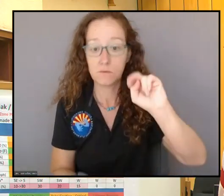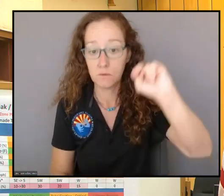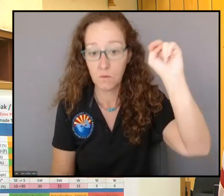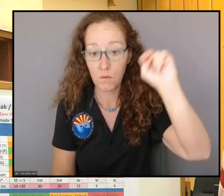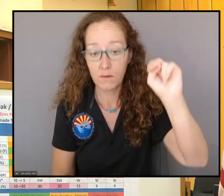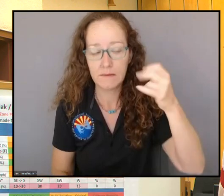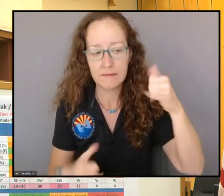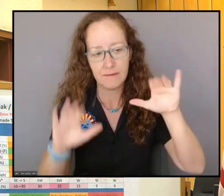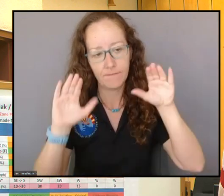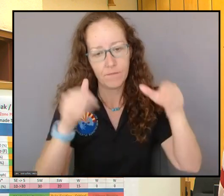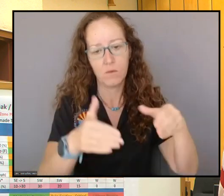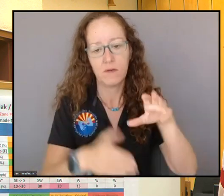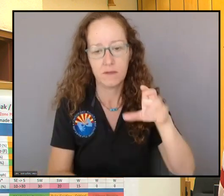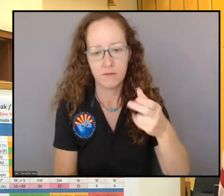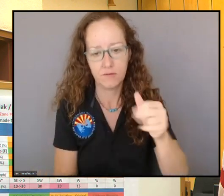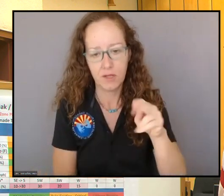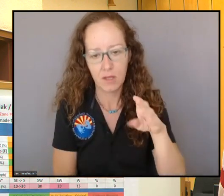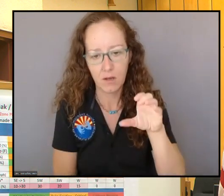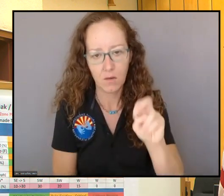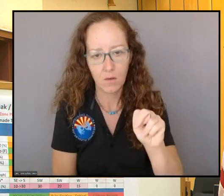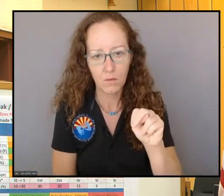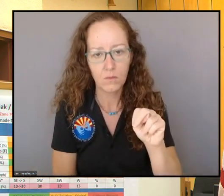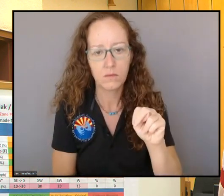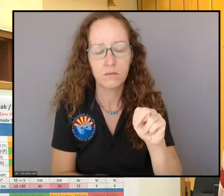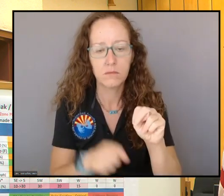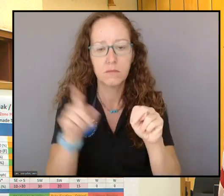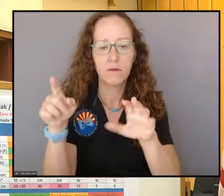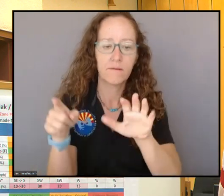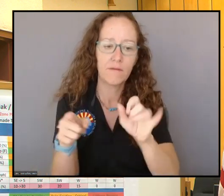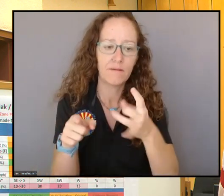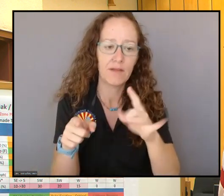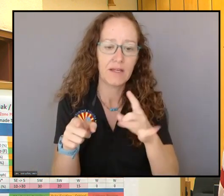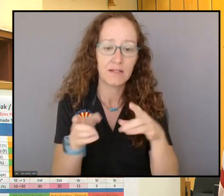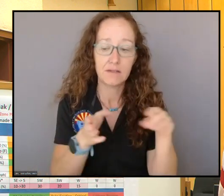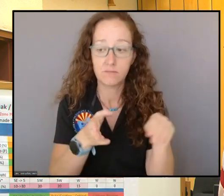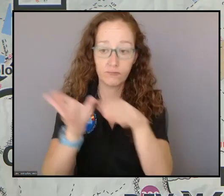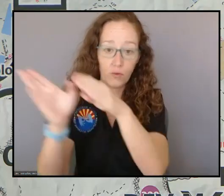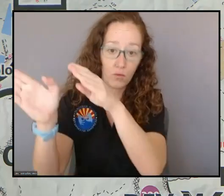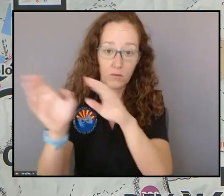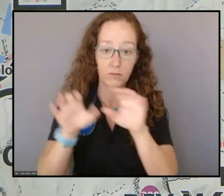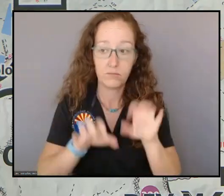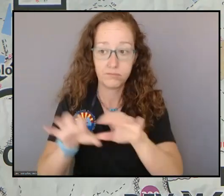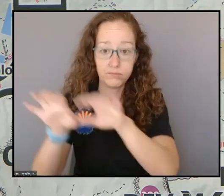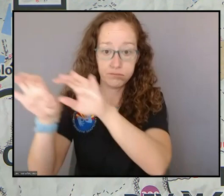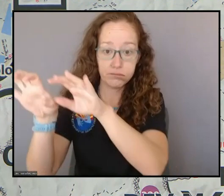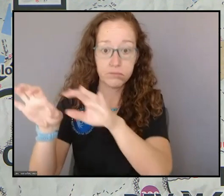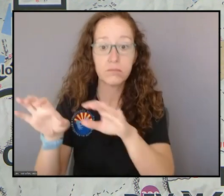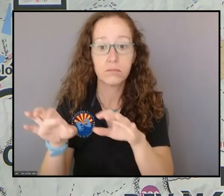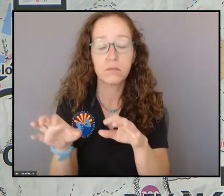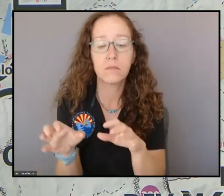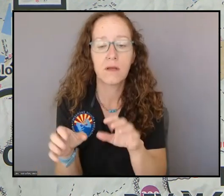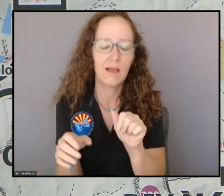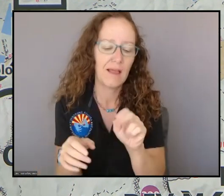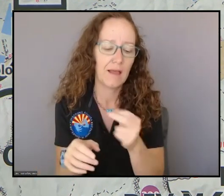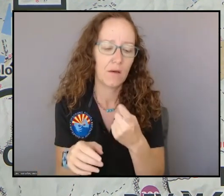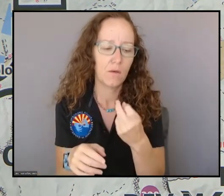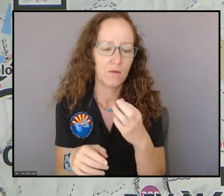down around the 518 corridor along those structures in there in Angostura. We still have engines and hand